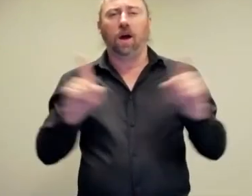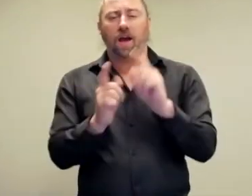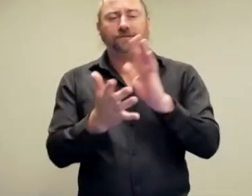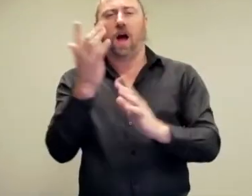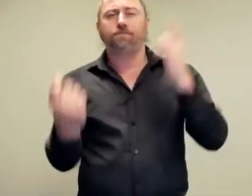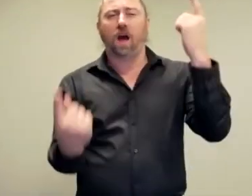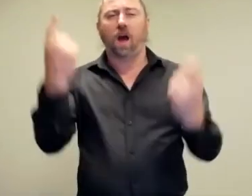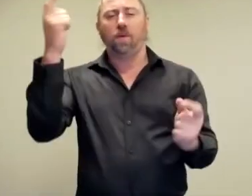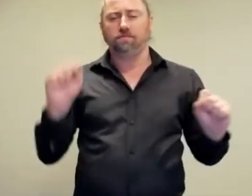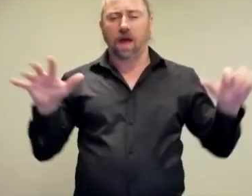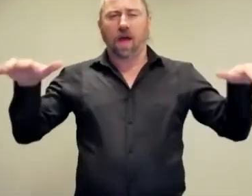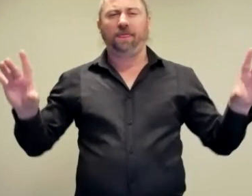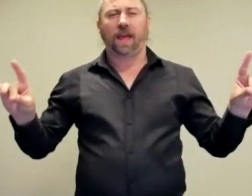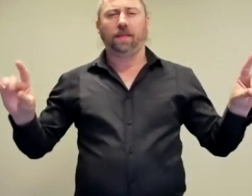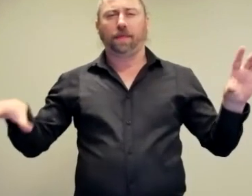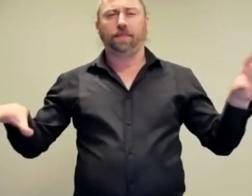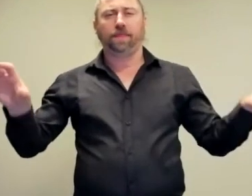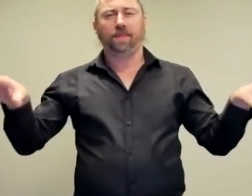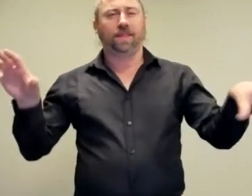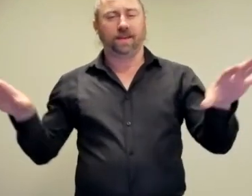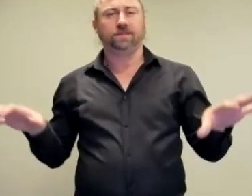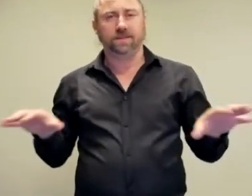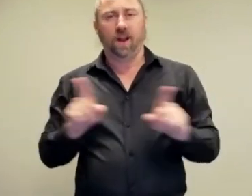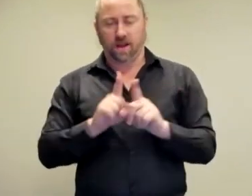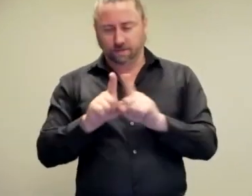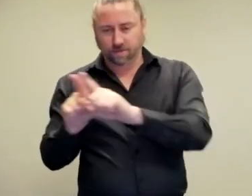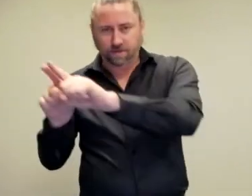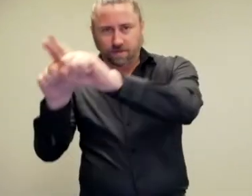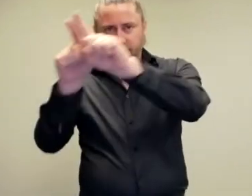structural affinities between the micro and the macro.